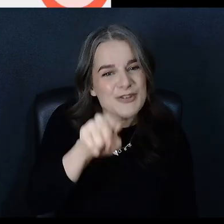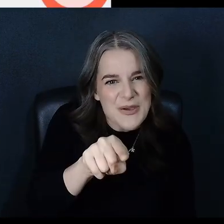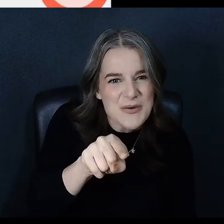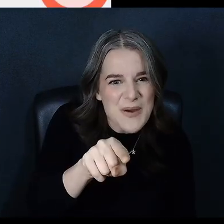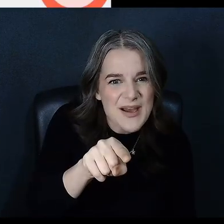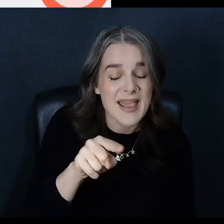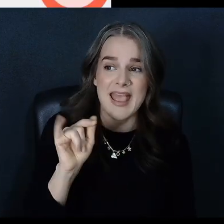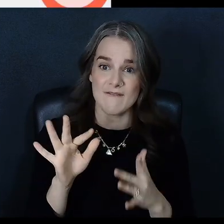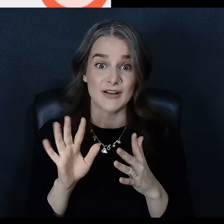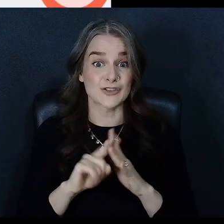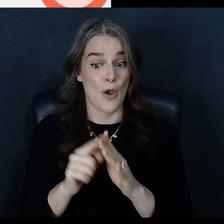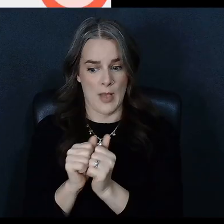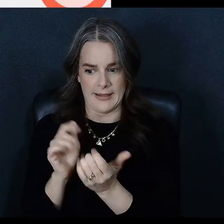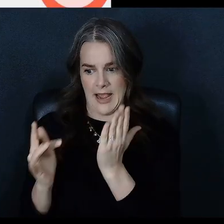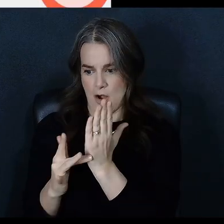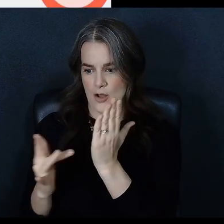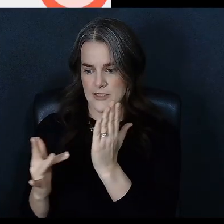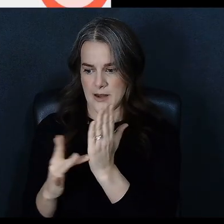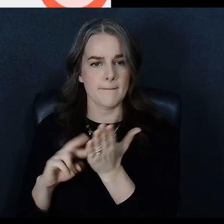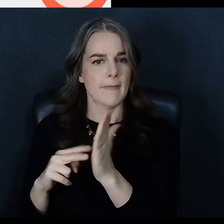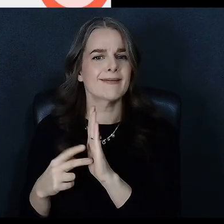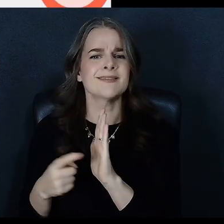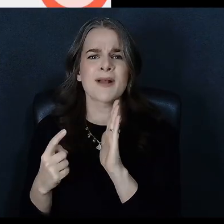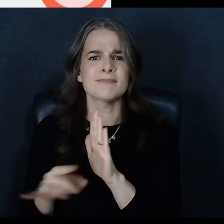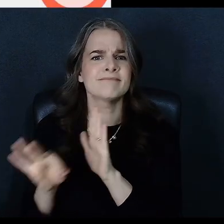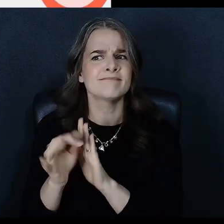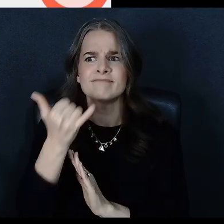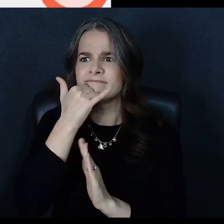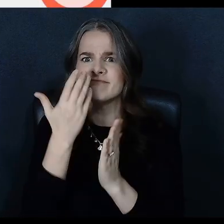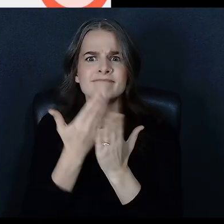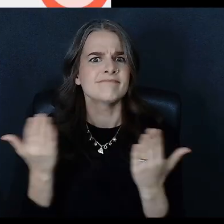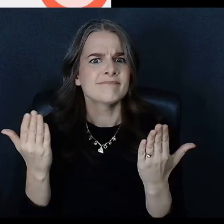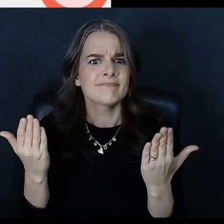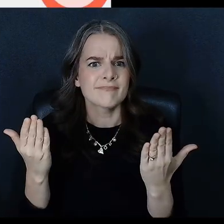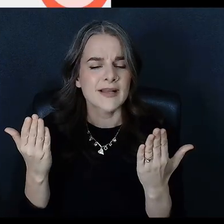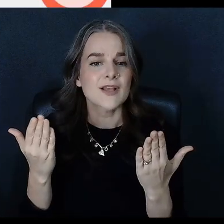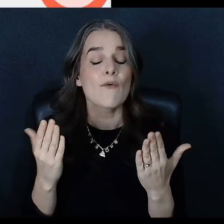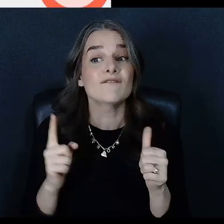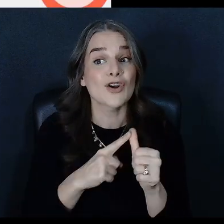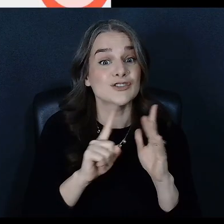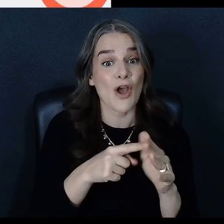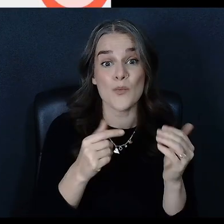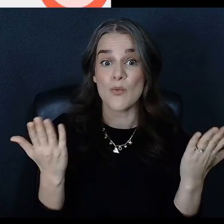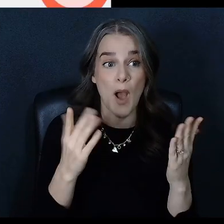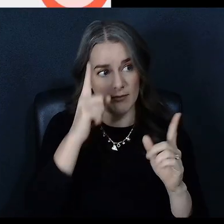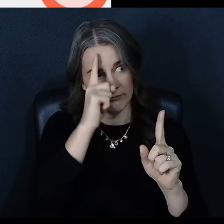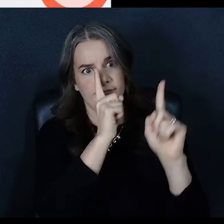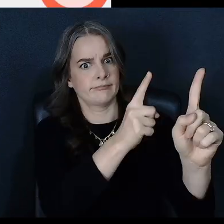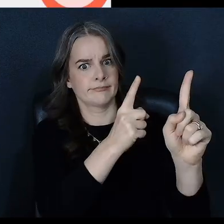and say, what is it I'm trying to accomplish? And so I'm going to present to you here quickly this idea